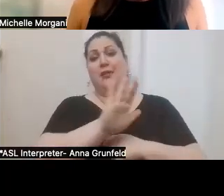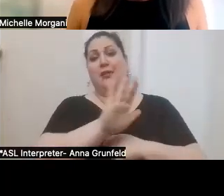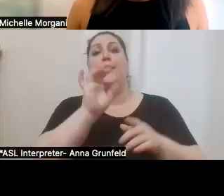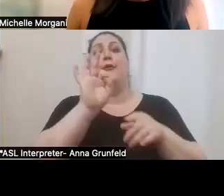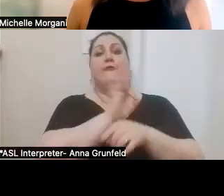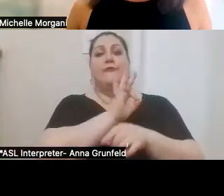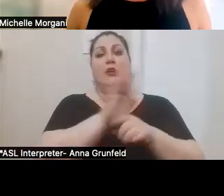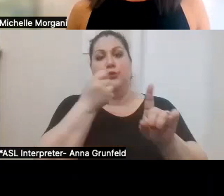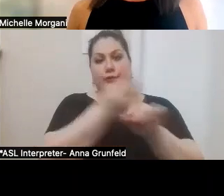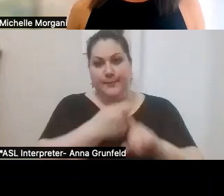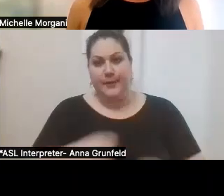Next slide please.